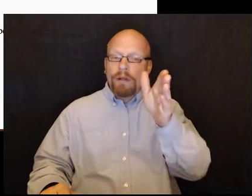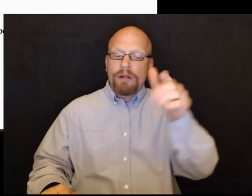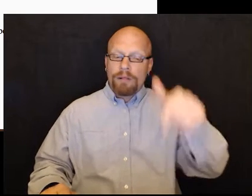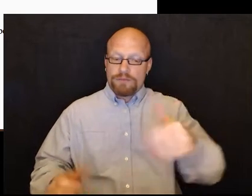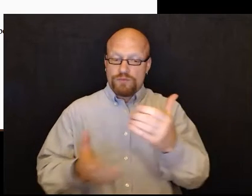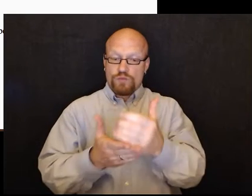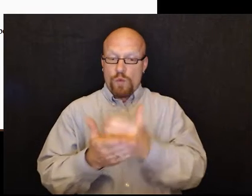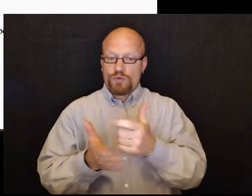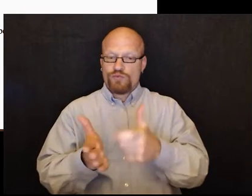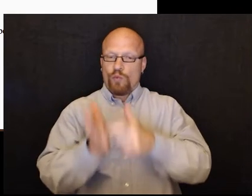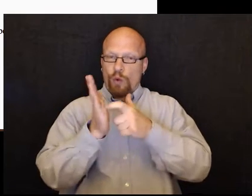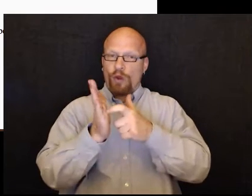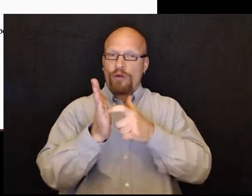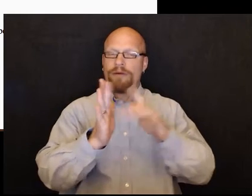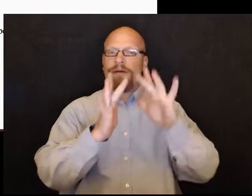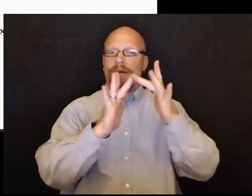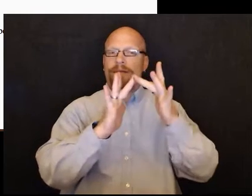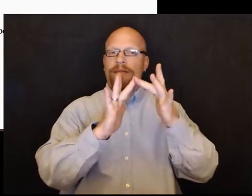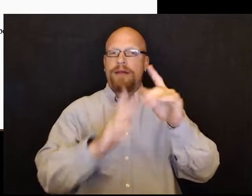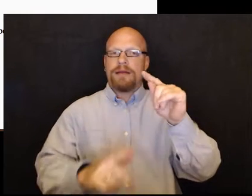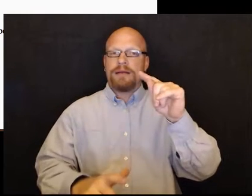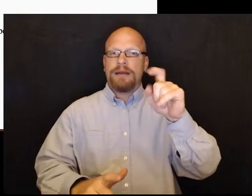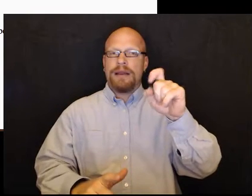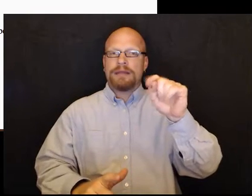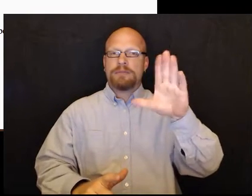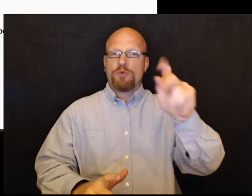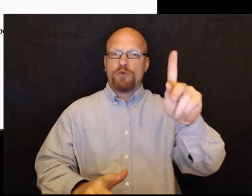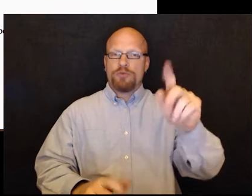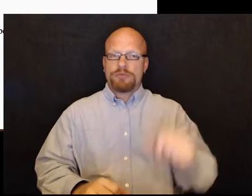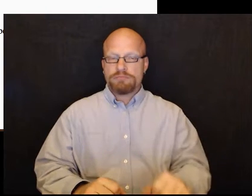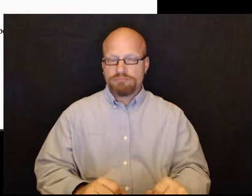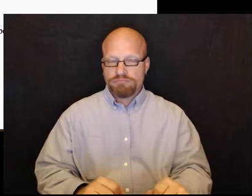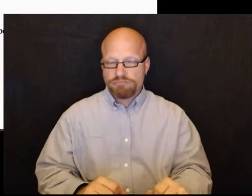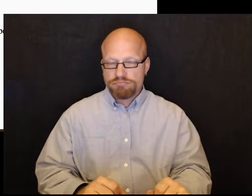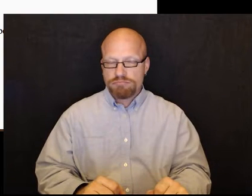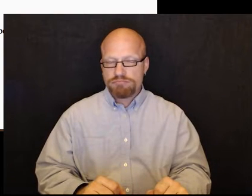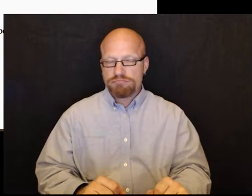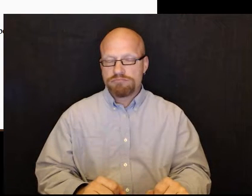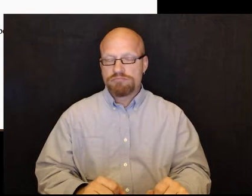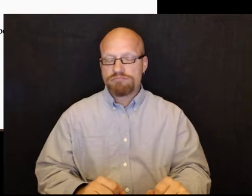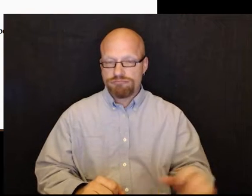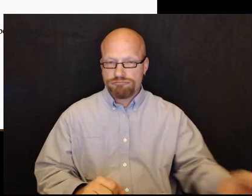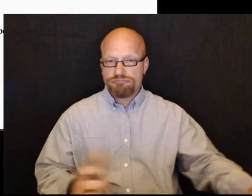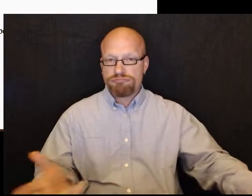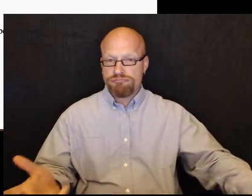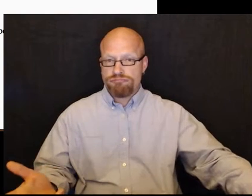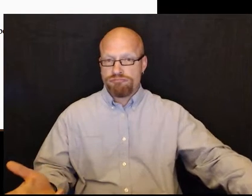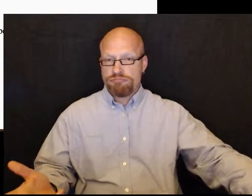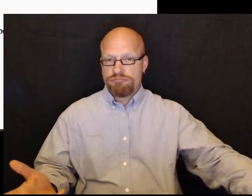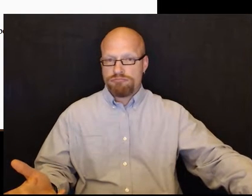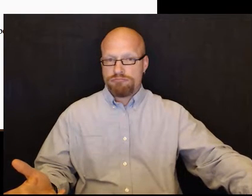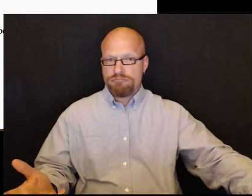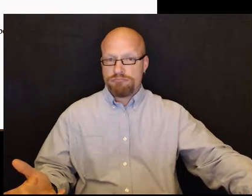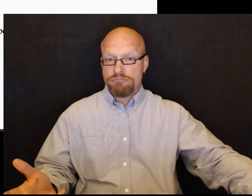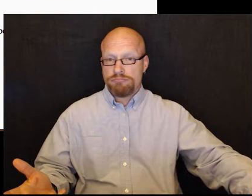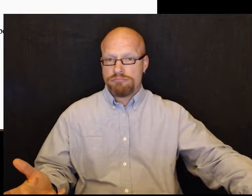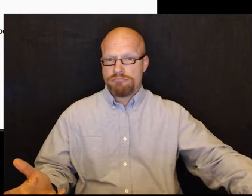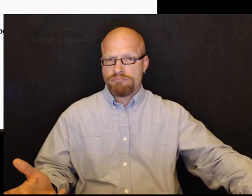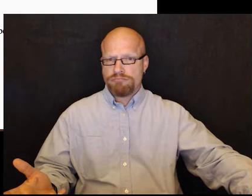all right this course does require a textbook